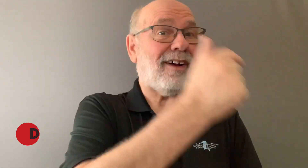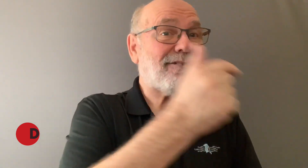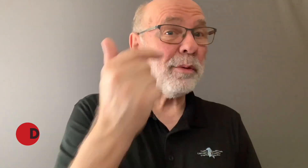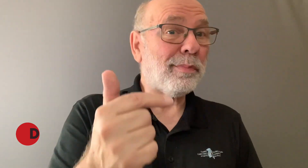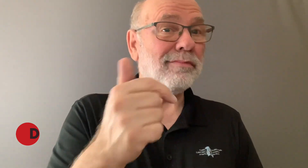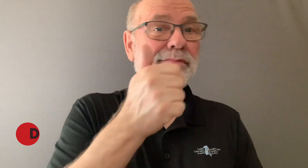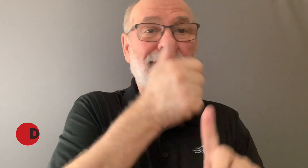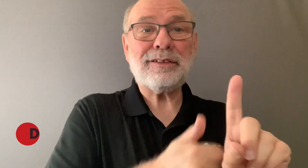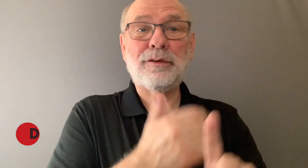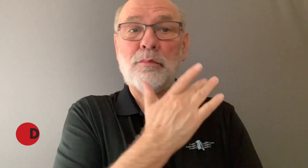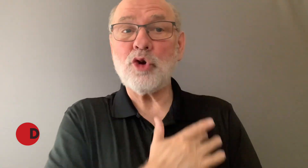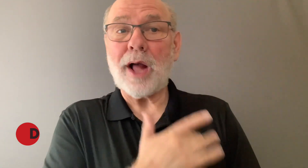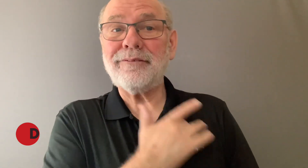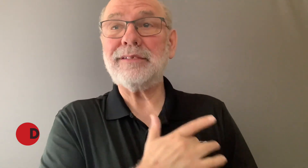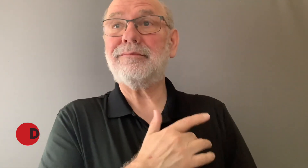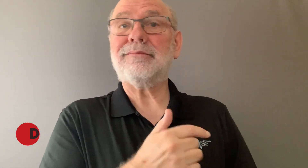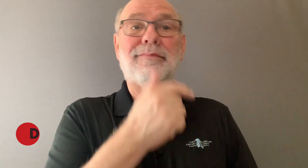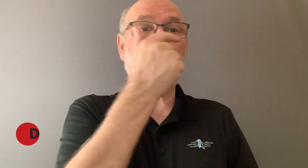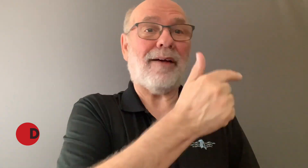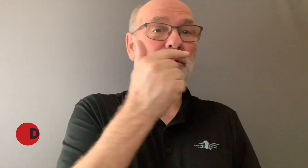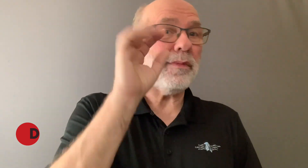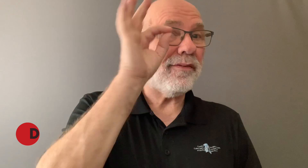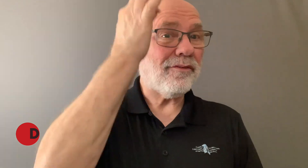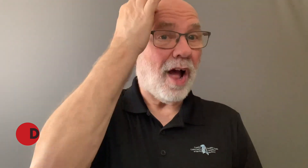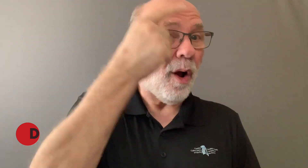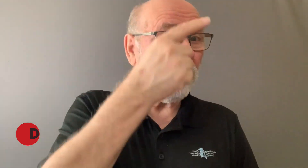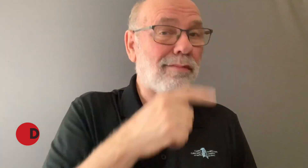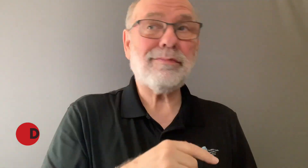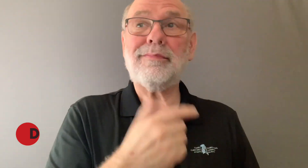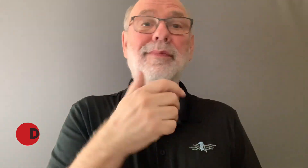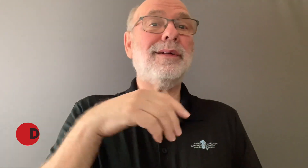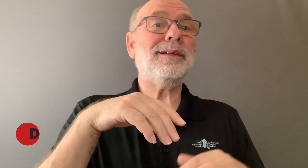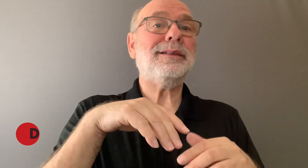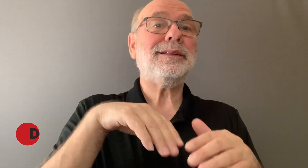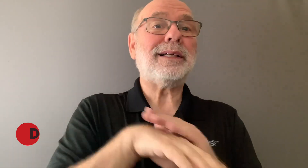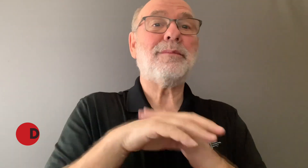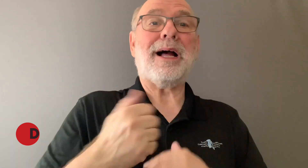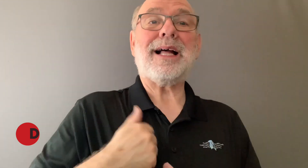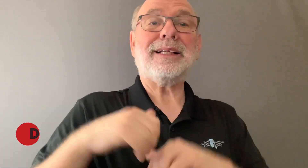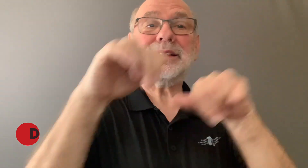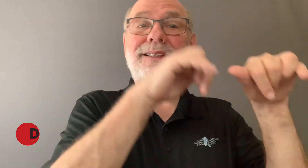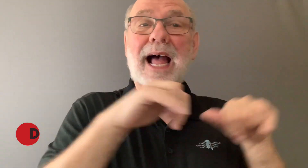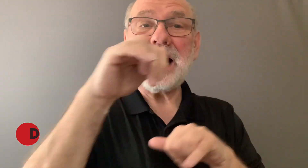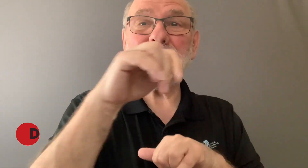in each province, federal government and Accessible Standards Canada